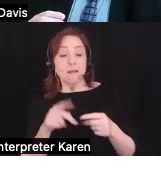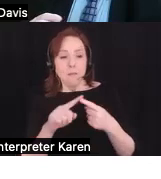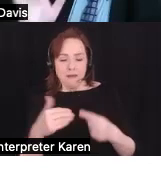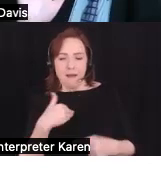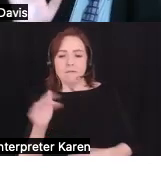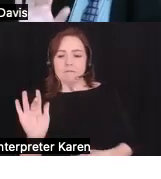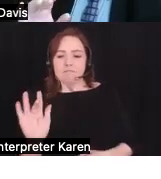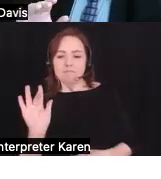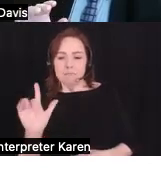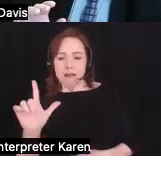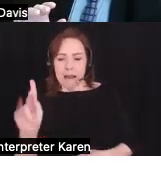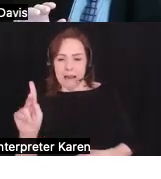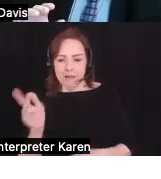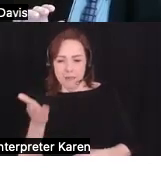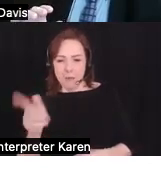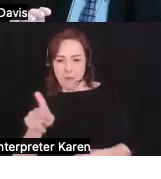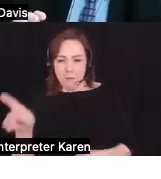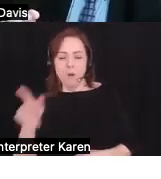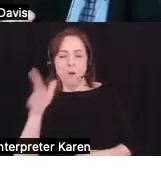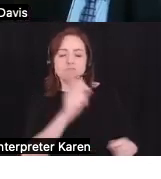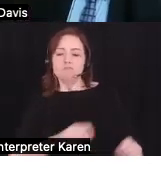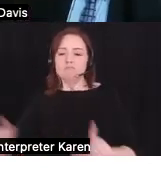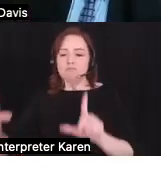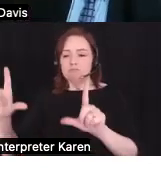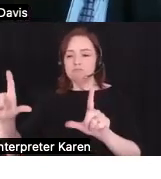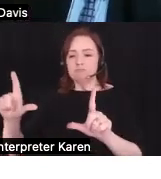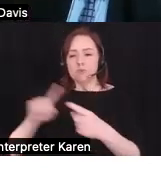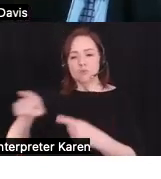and if you click on that link it'll take you directly to the website and you can navigate